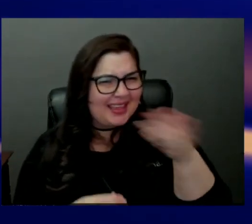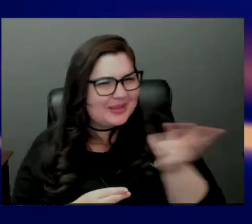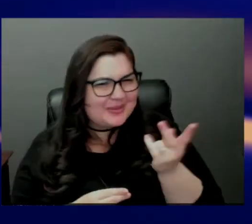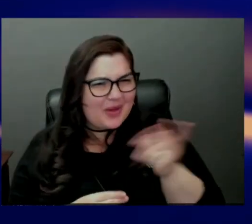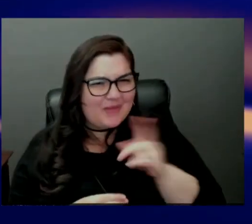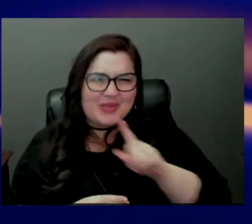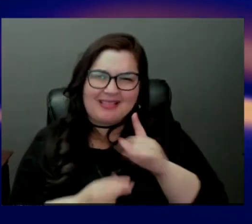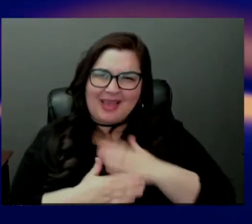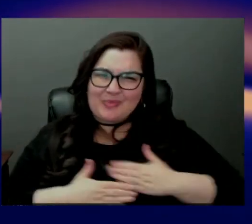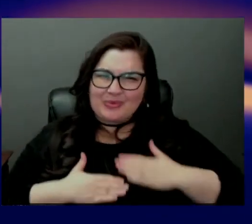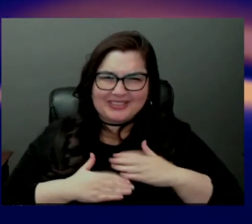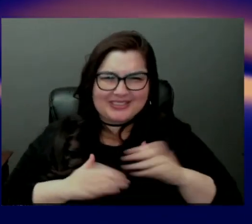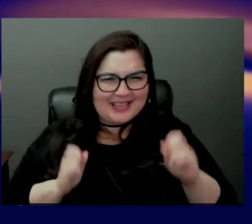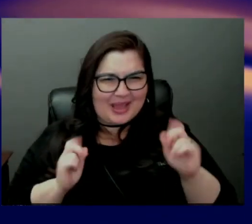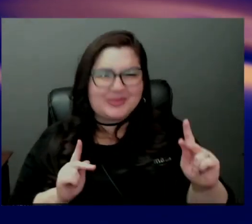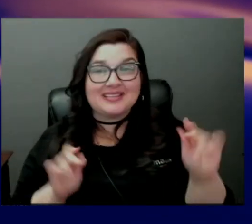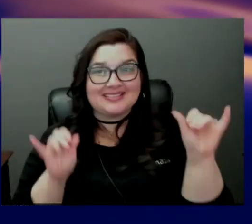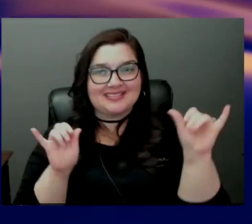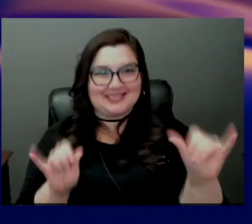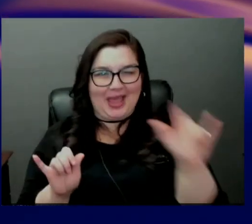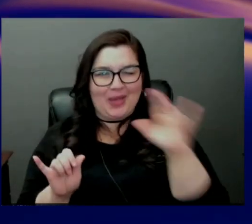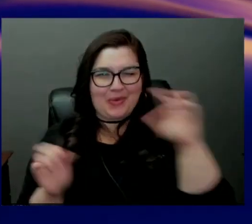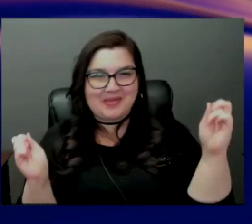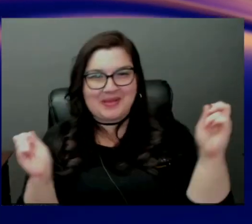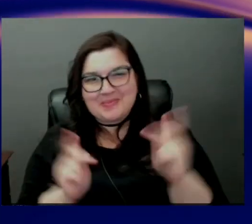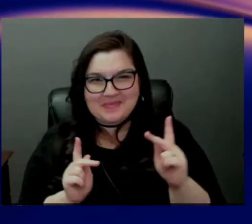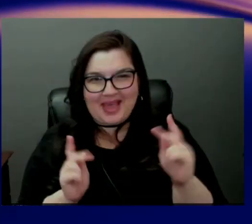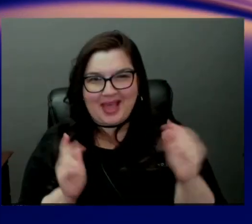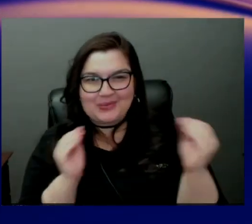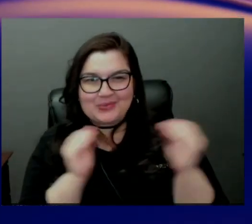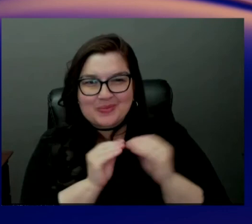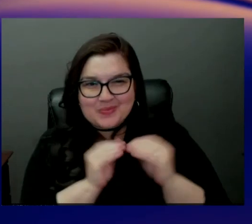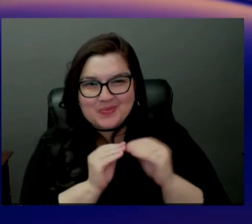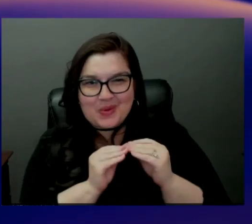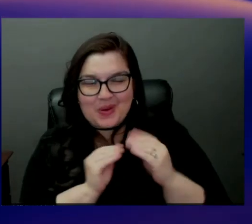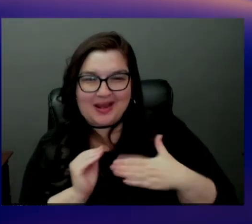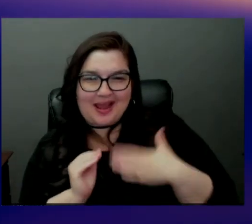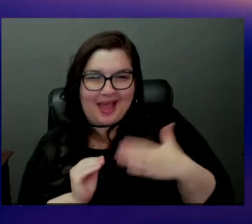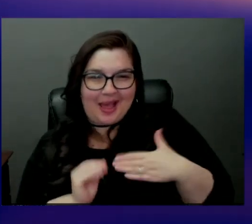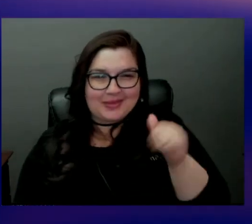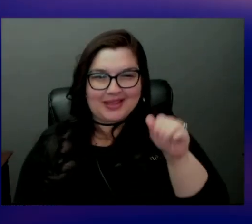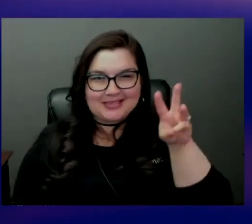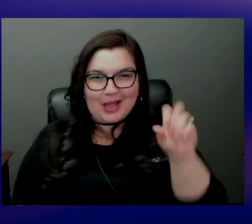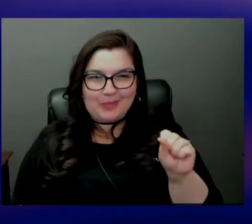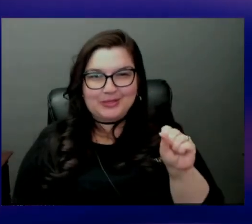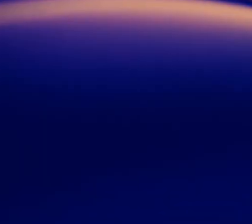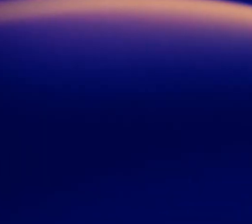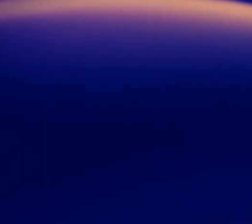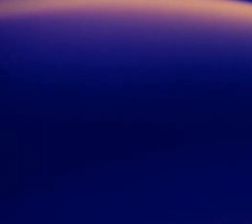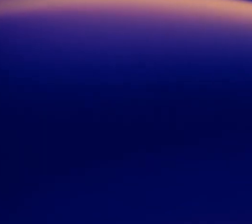Stick around, we will be right back with more at the AWS Summit in San Francisco.